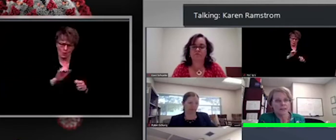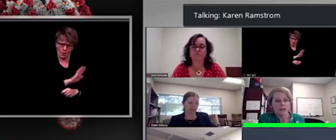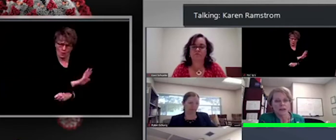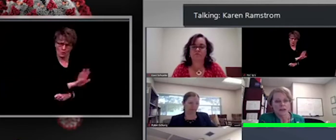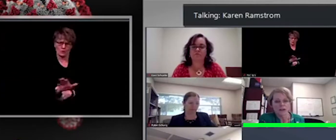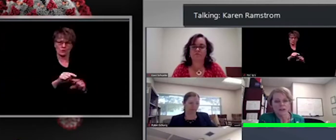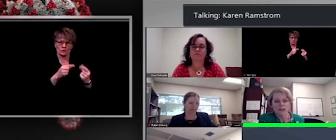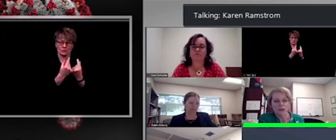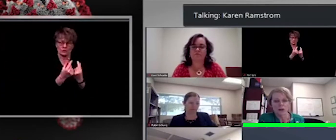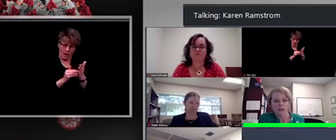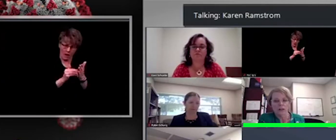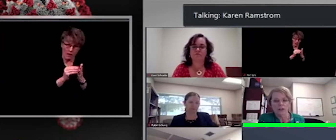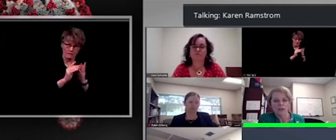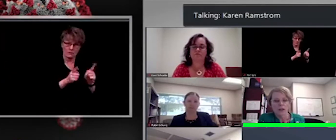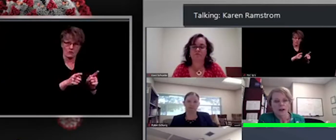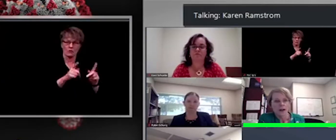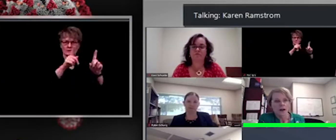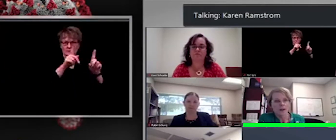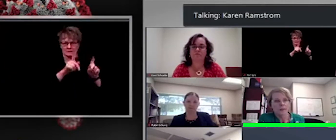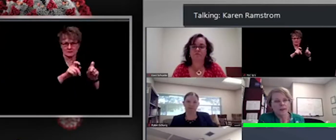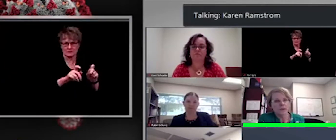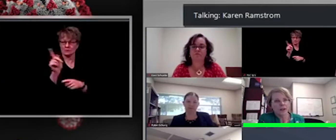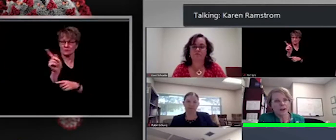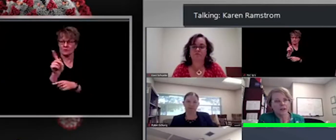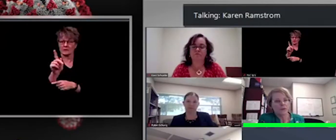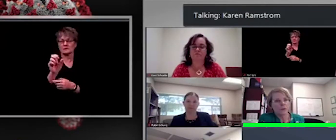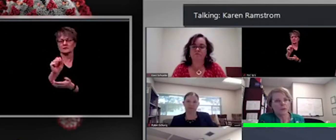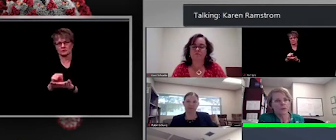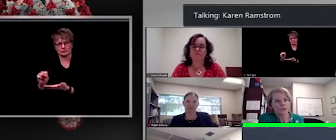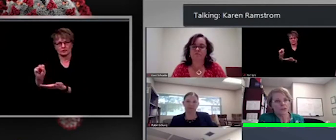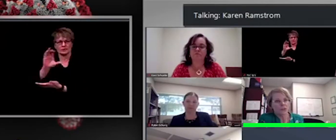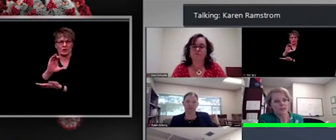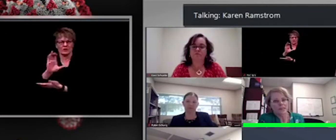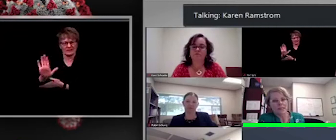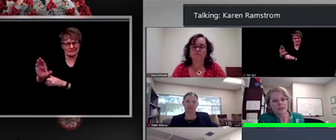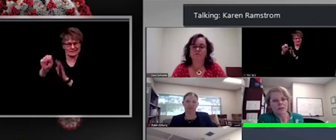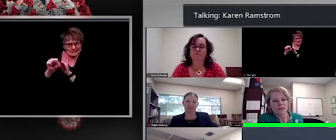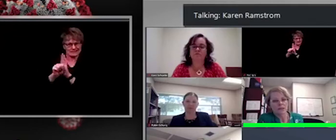site out at Shasta College. Even if we're careful with our physical distancing and mask